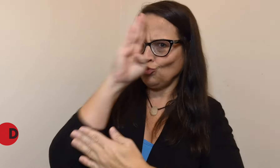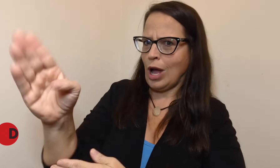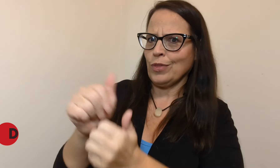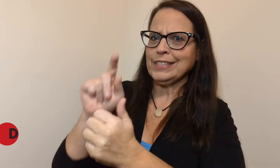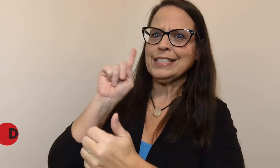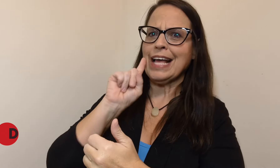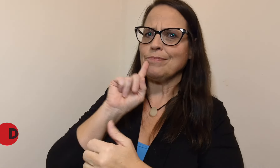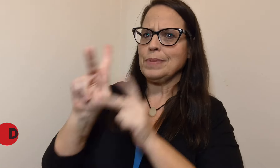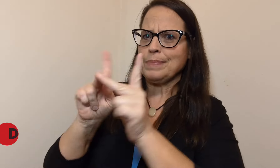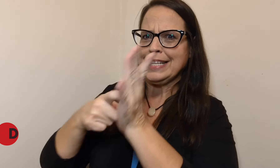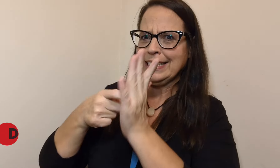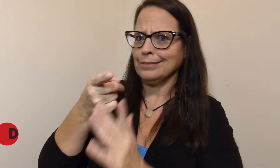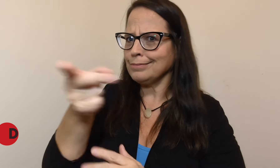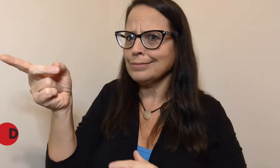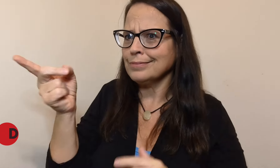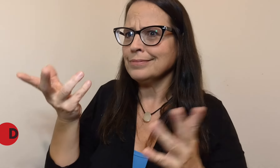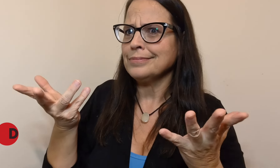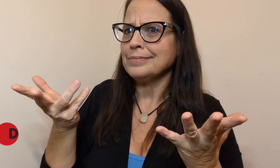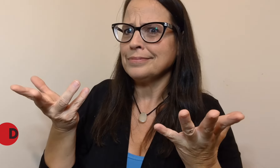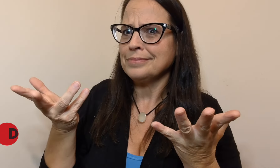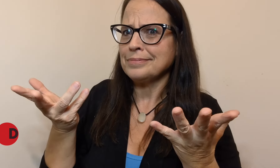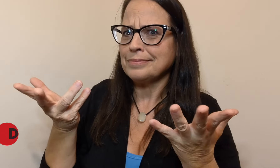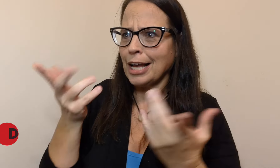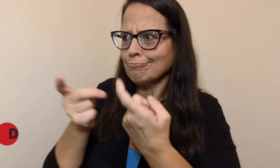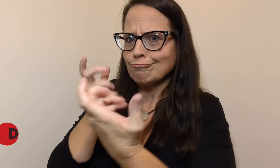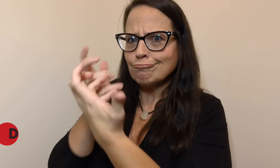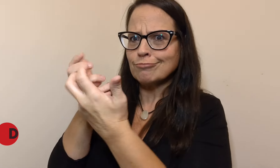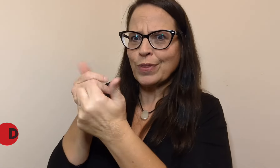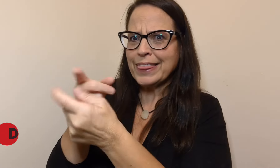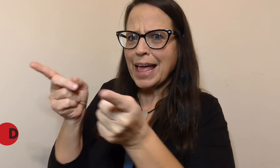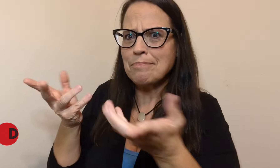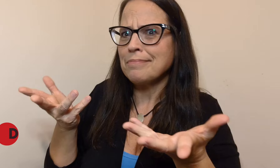accommodates the needs of Deaf people?